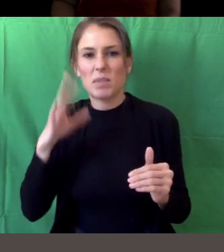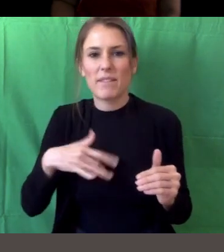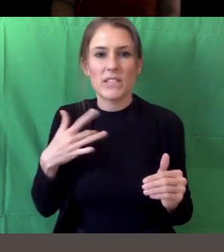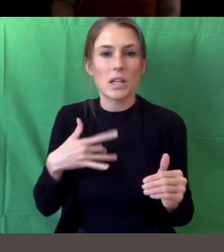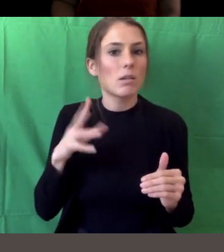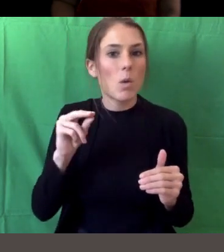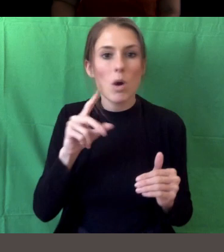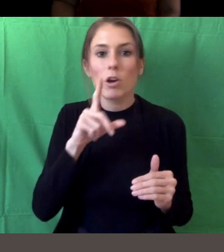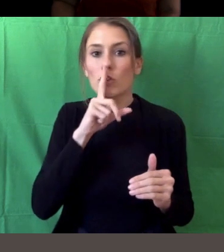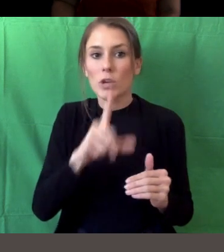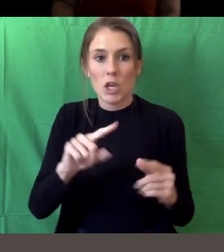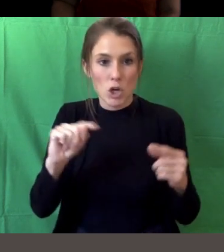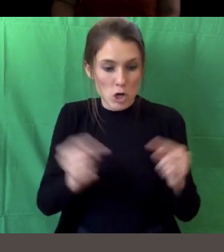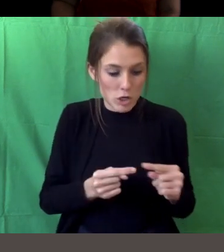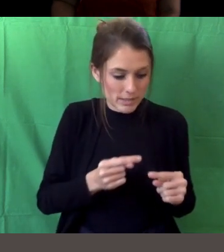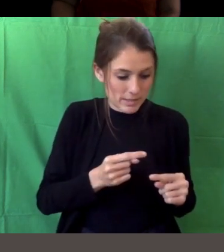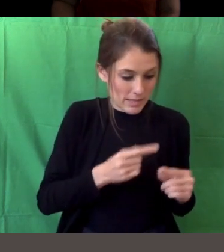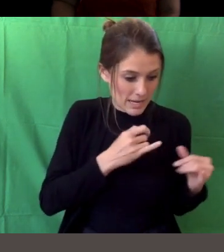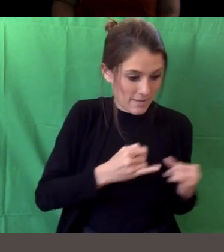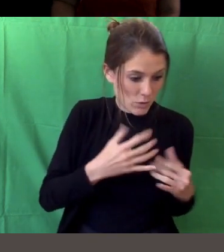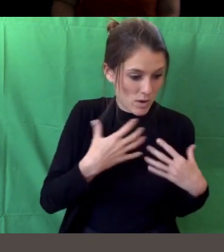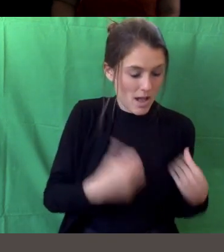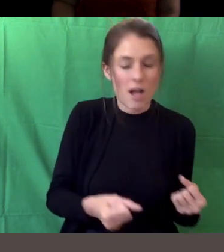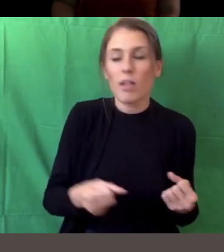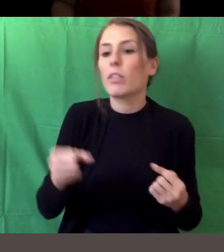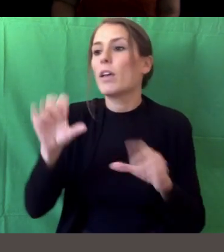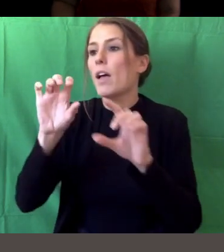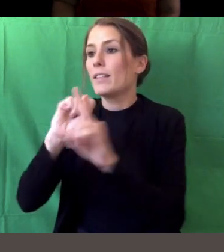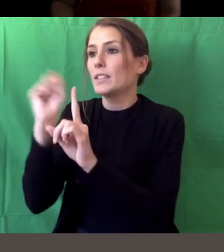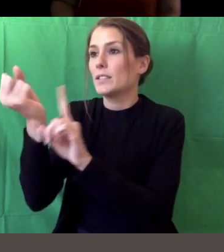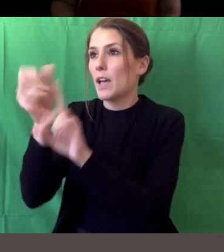than just a bad feeling. It harms both individual and societal health.